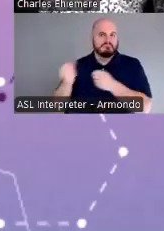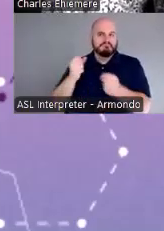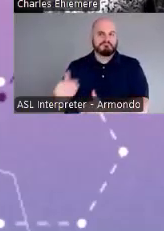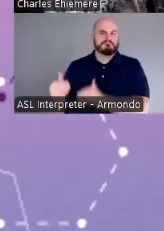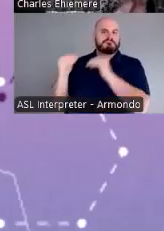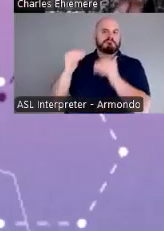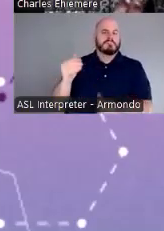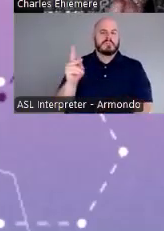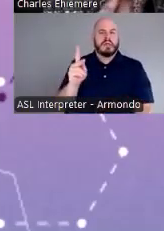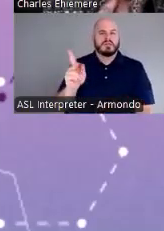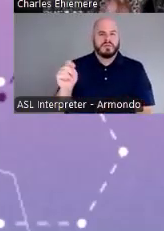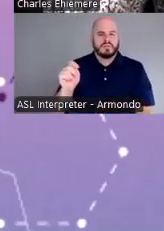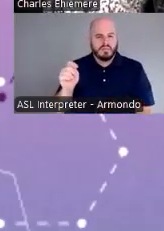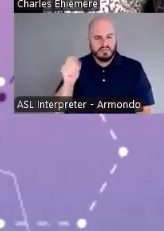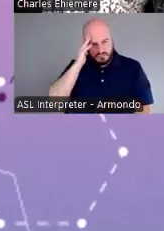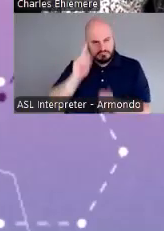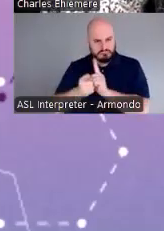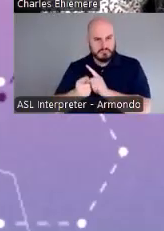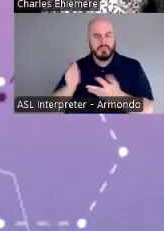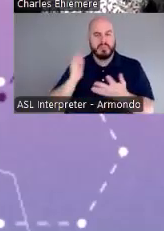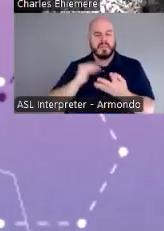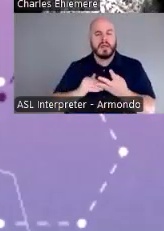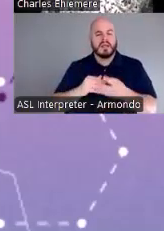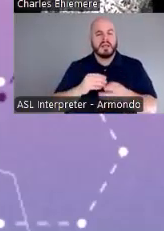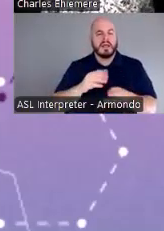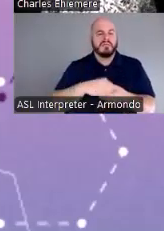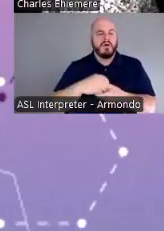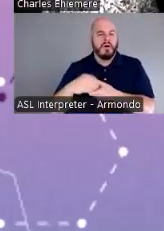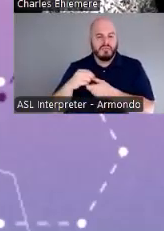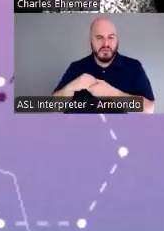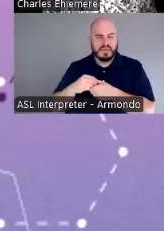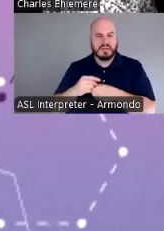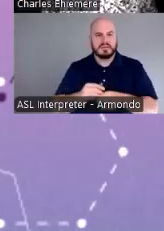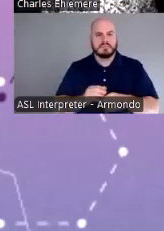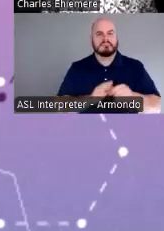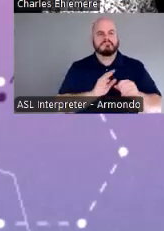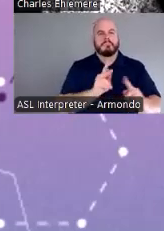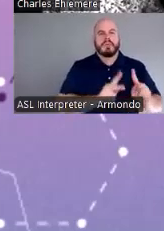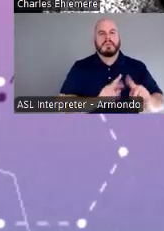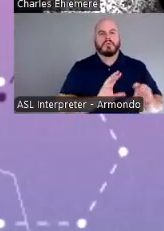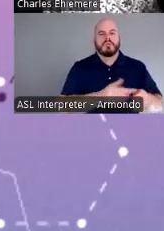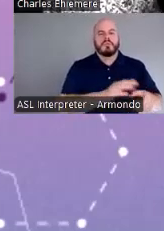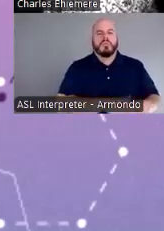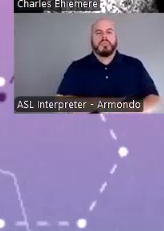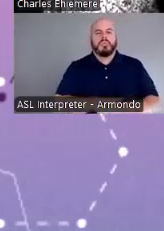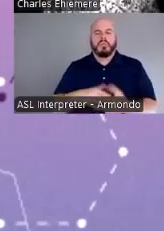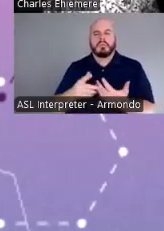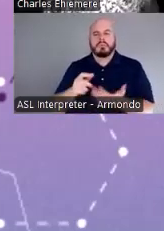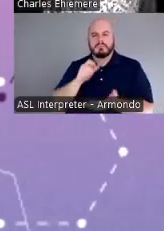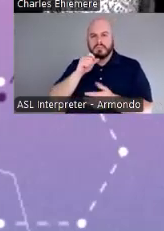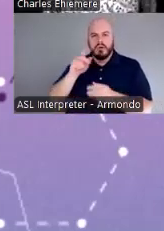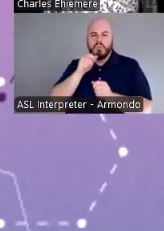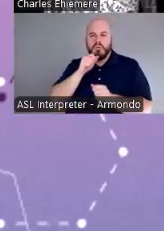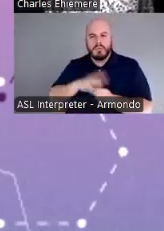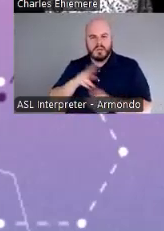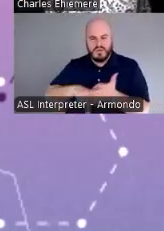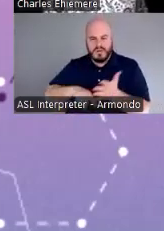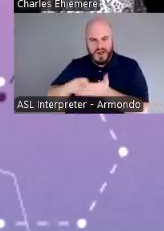They just have basic phones, not internet phones, so to be able to also participate and feel belong.